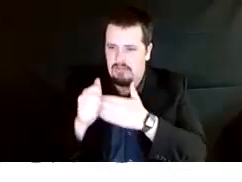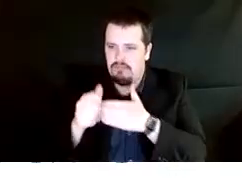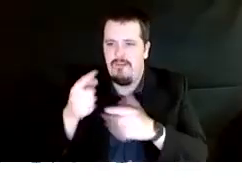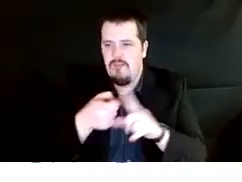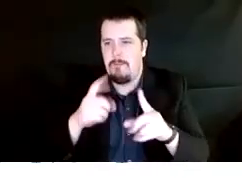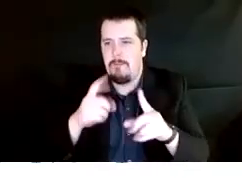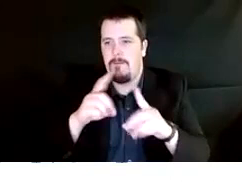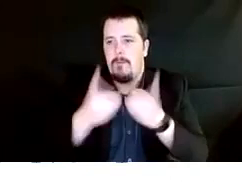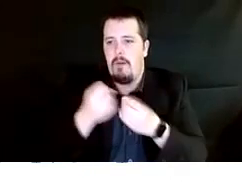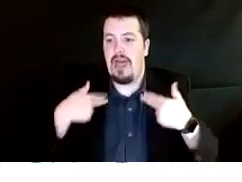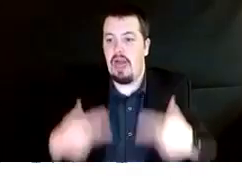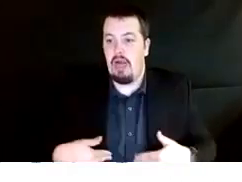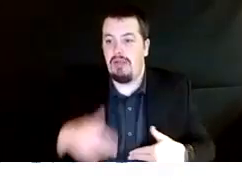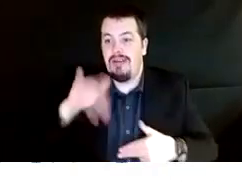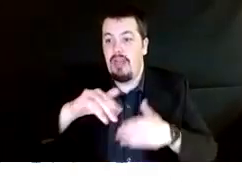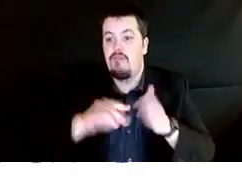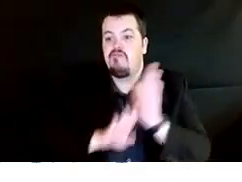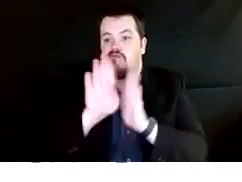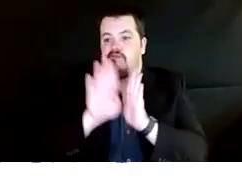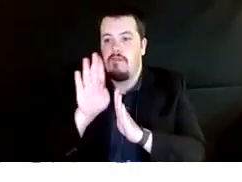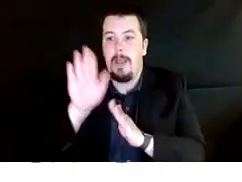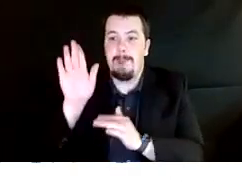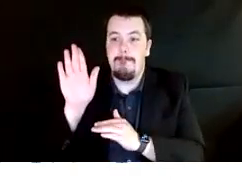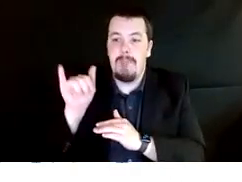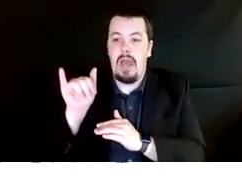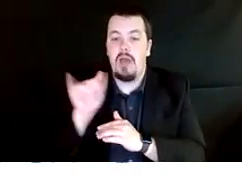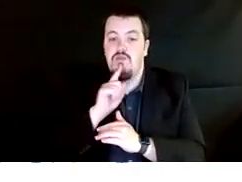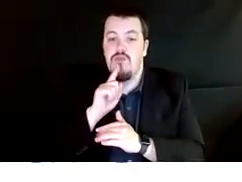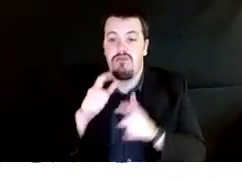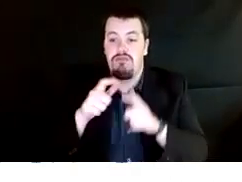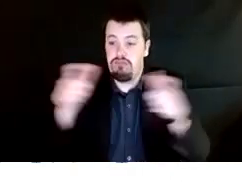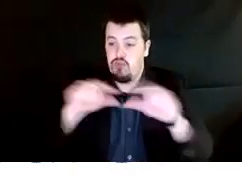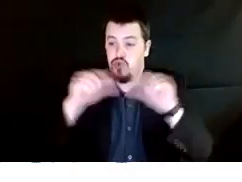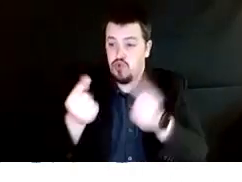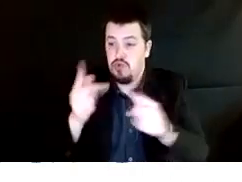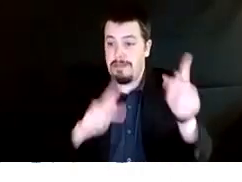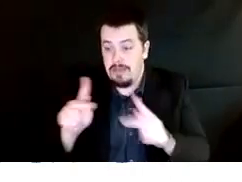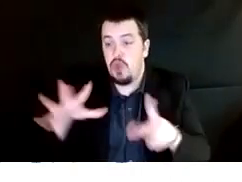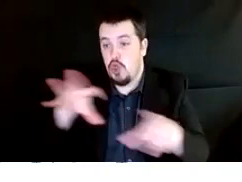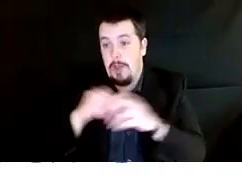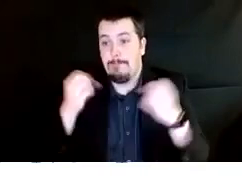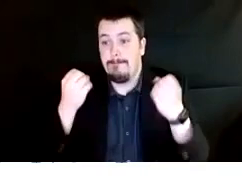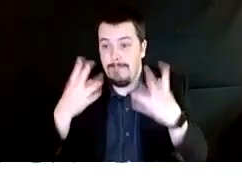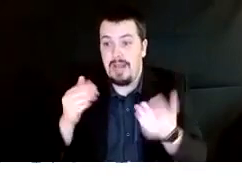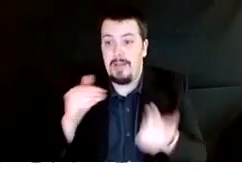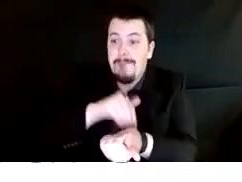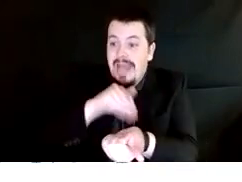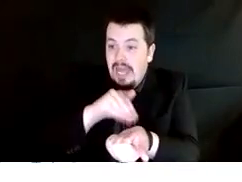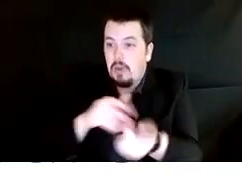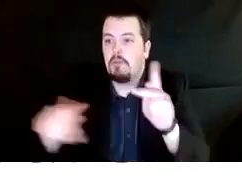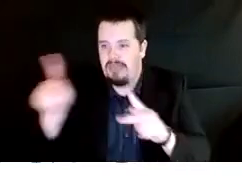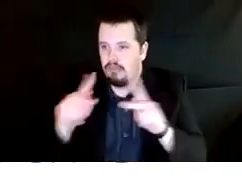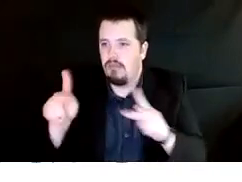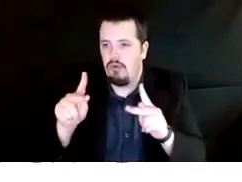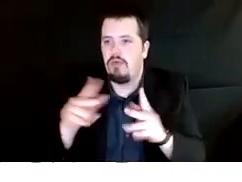guidance was developed by a fairly large group of people including a lot of medical people.. I